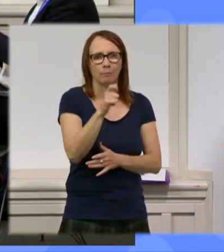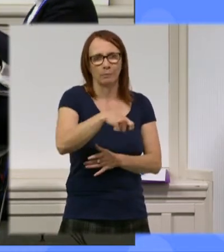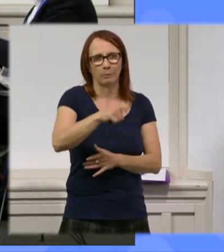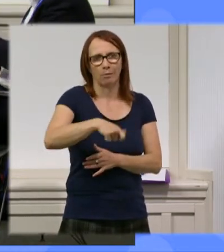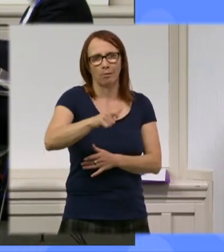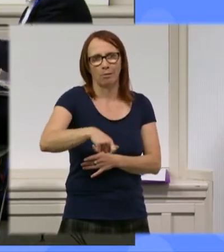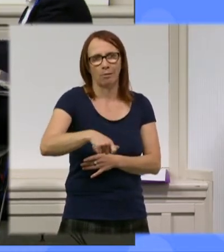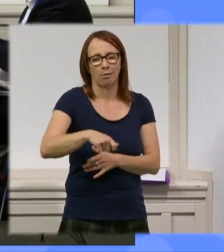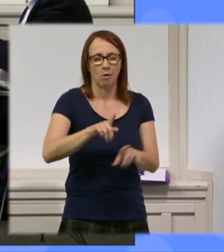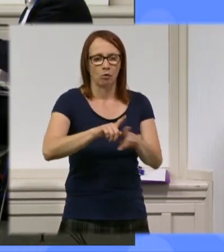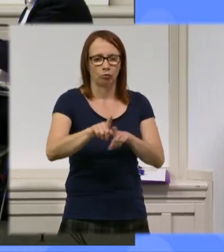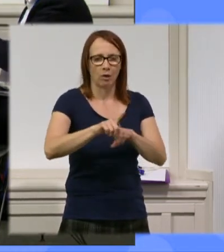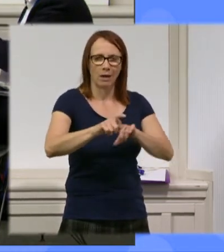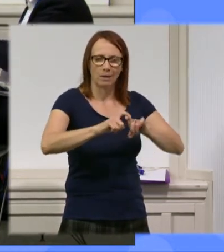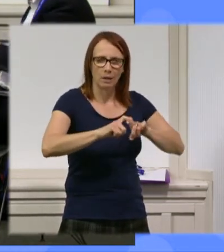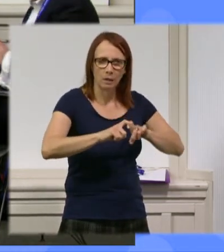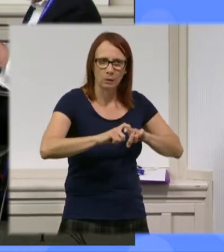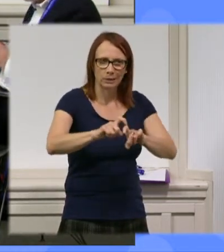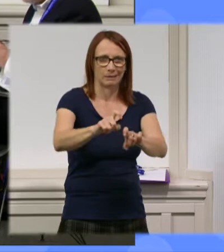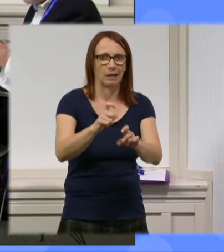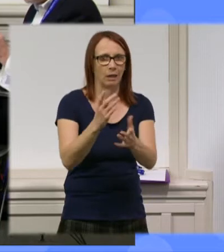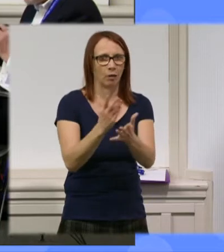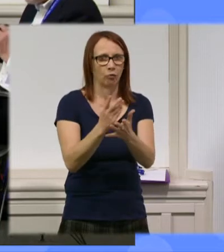sustainable way and that's one of the topics that the Assembly has very much